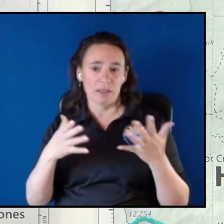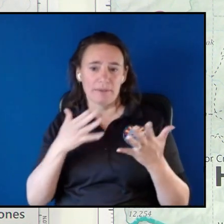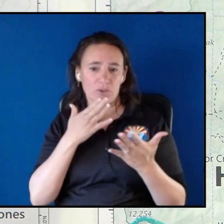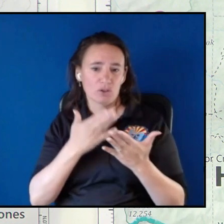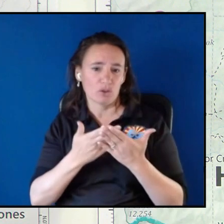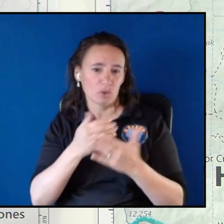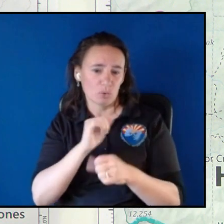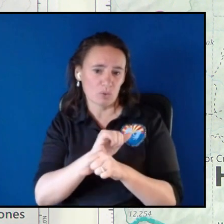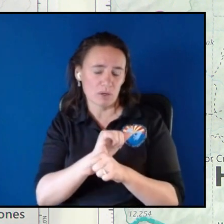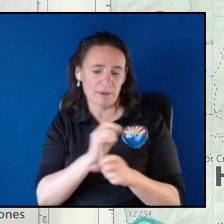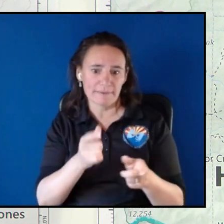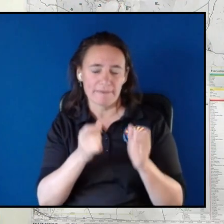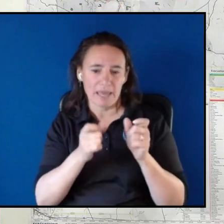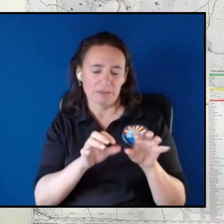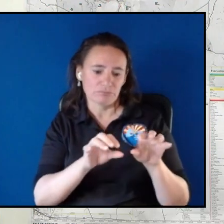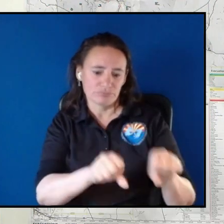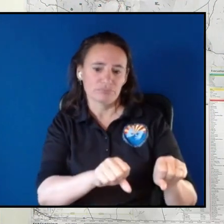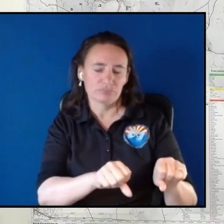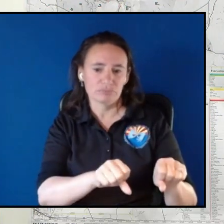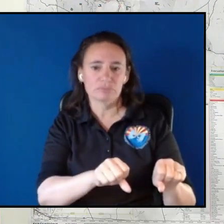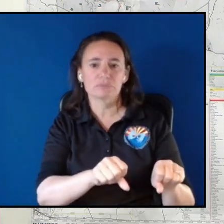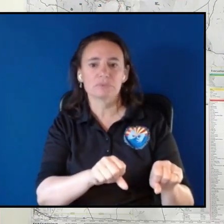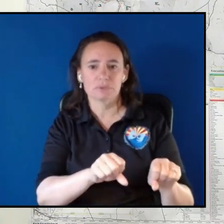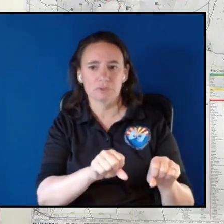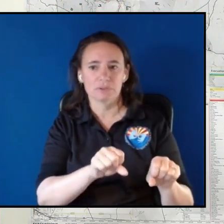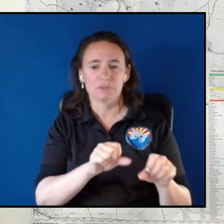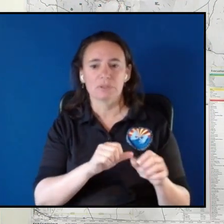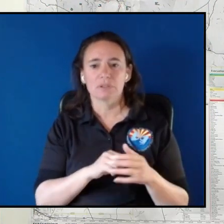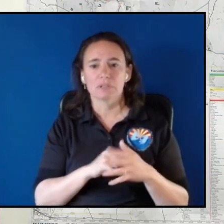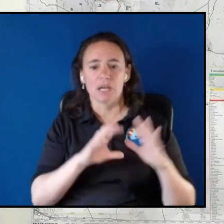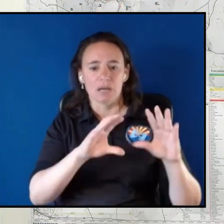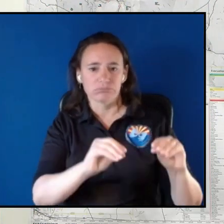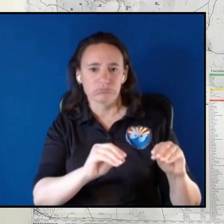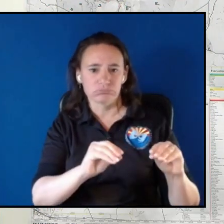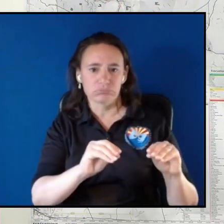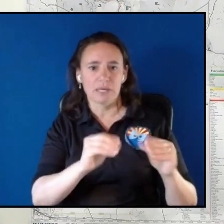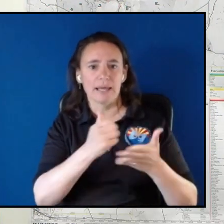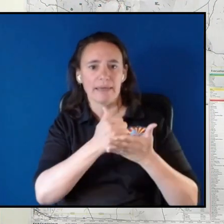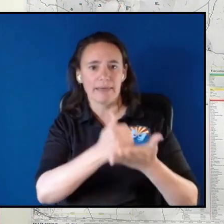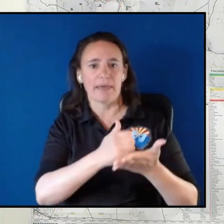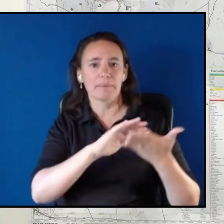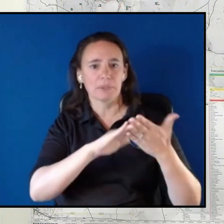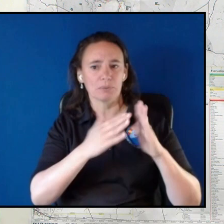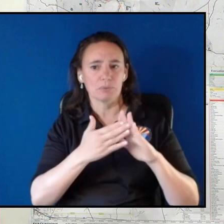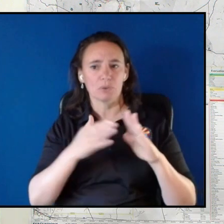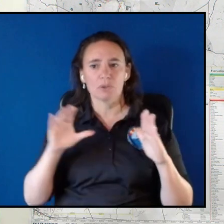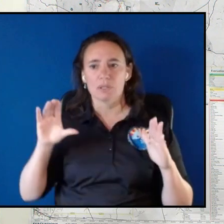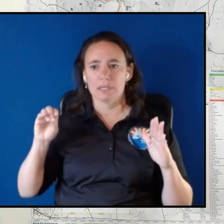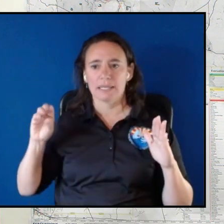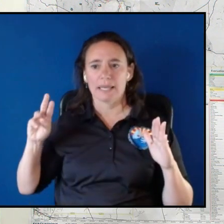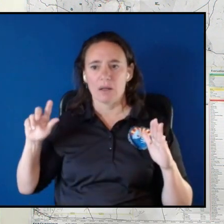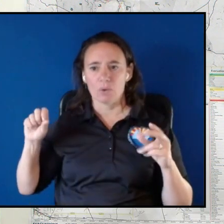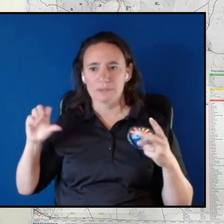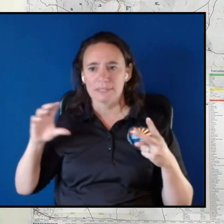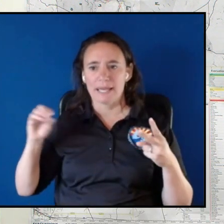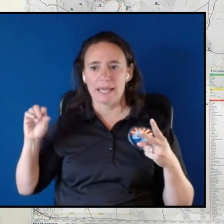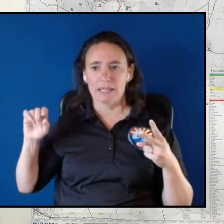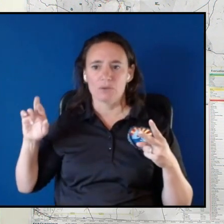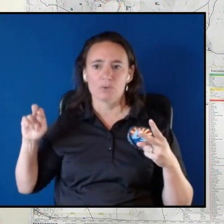catching that and that certainly was beneficial to the communities of Cowells and Geronimo. So, good work was was in place there for